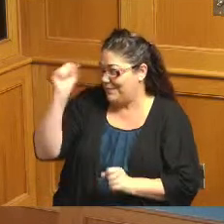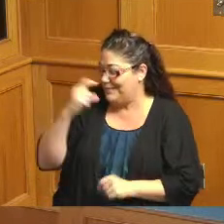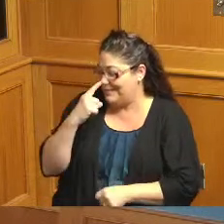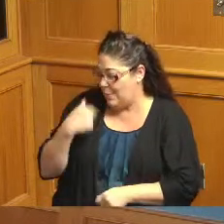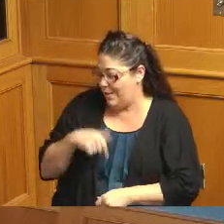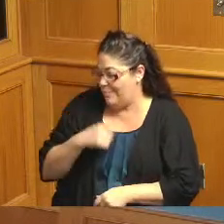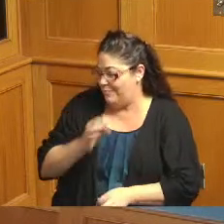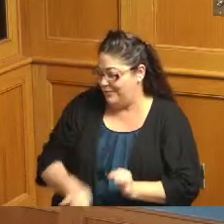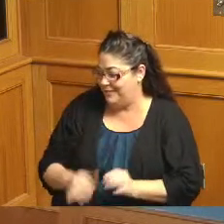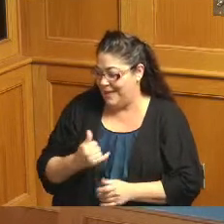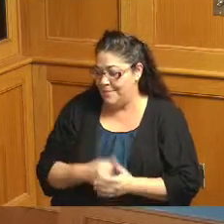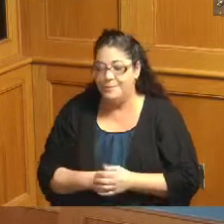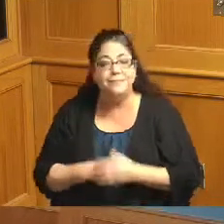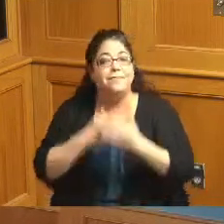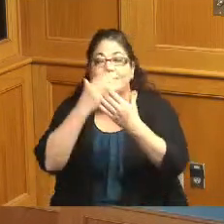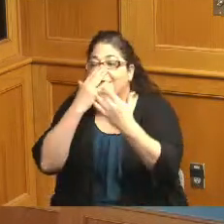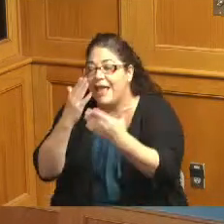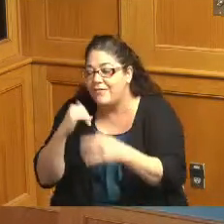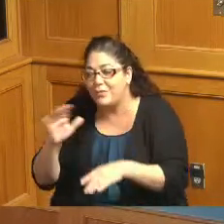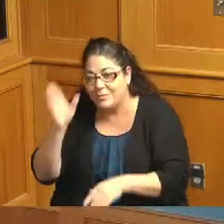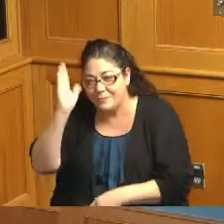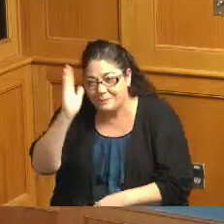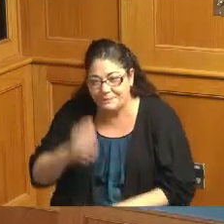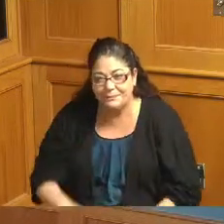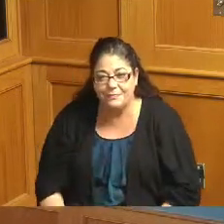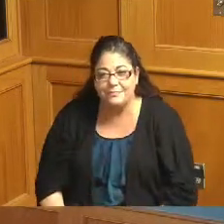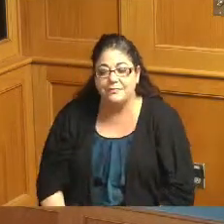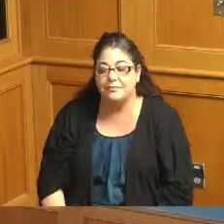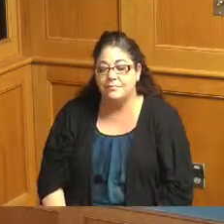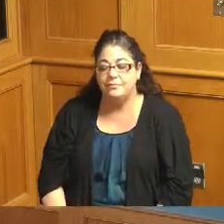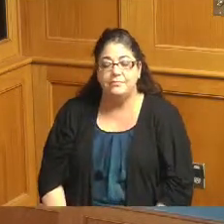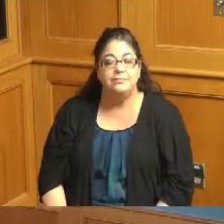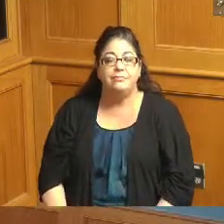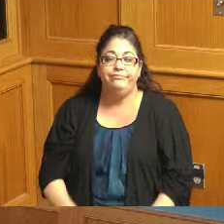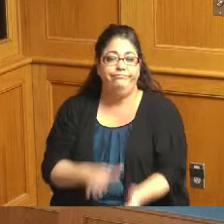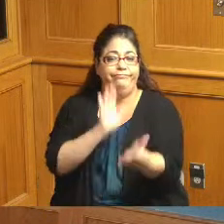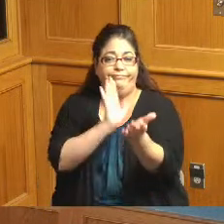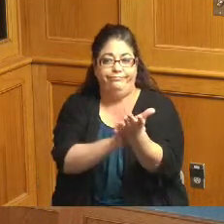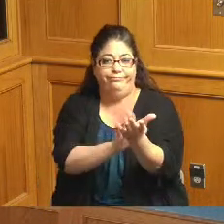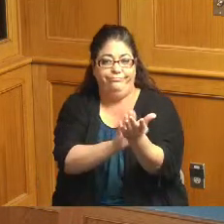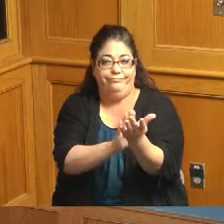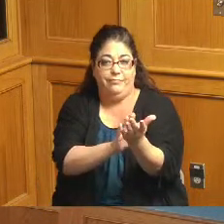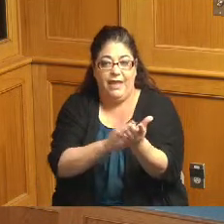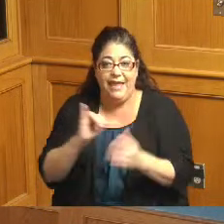anyway thank you for your presentation I mean you guys are to be applauded that you come in with a